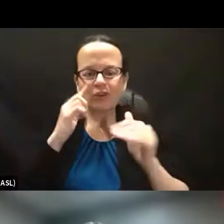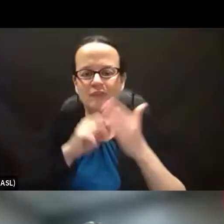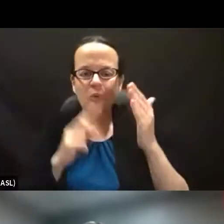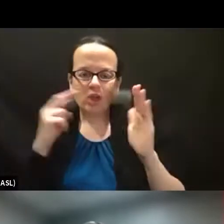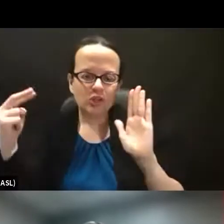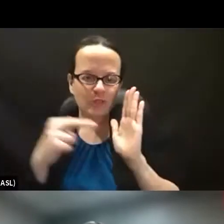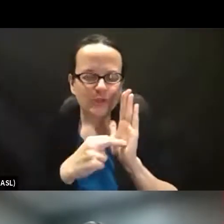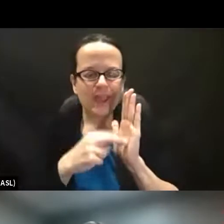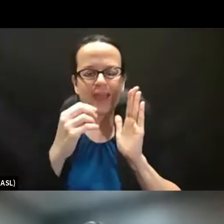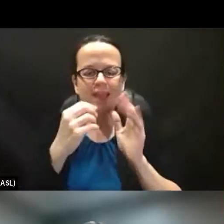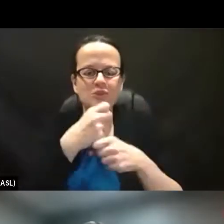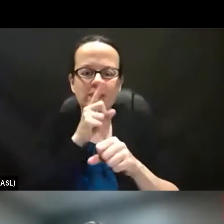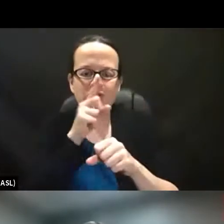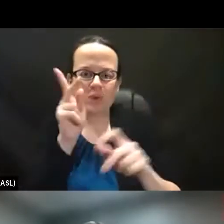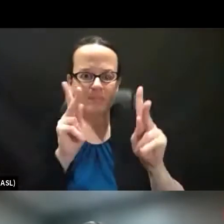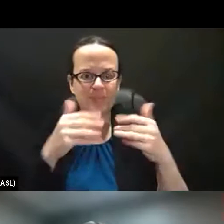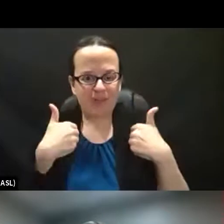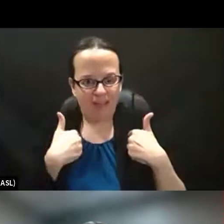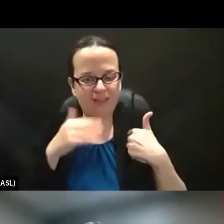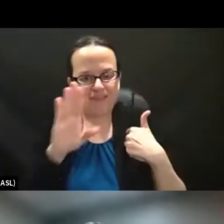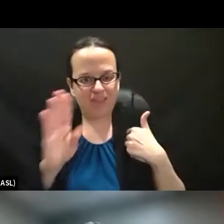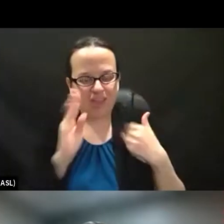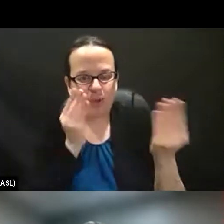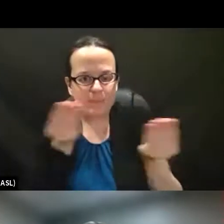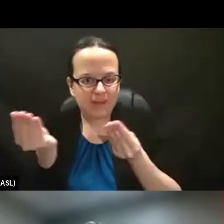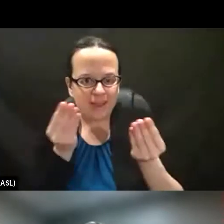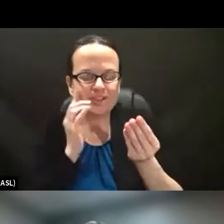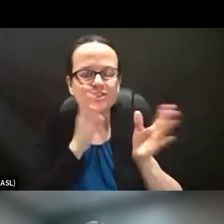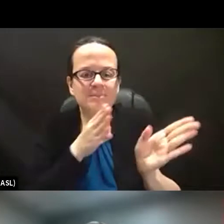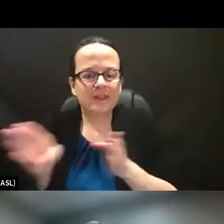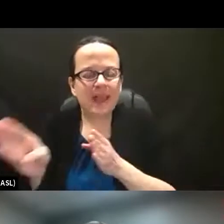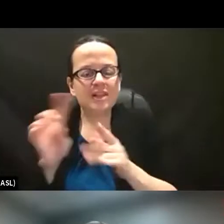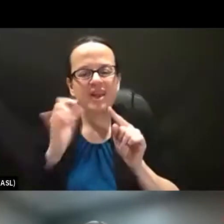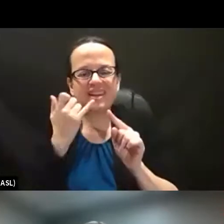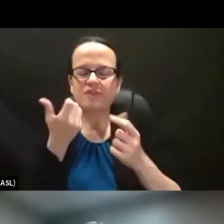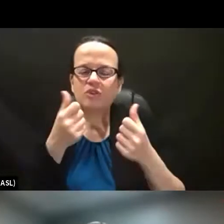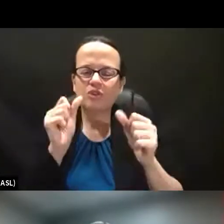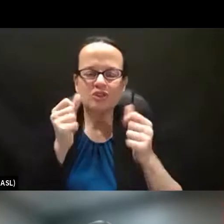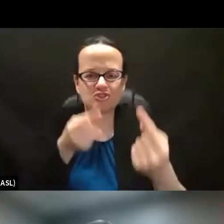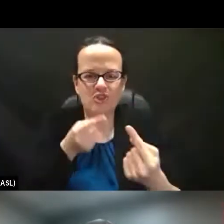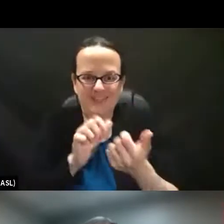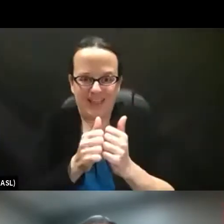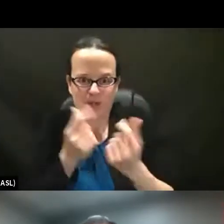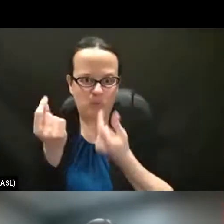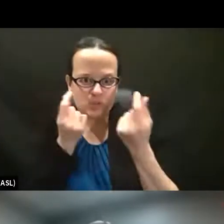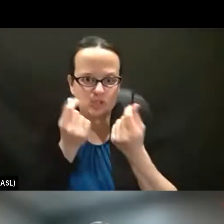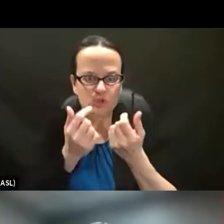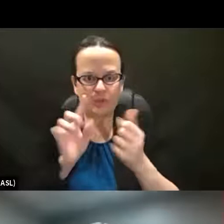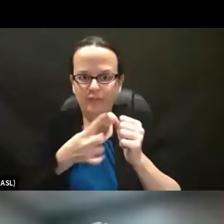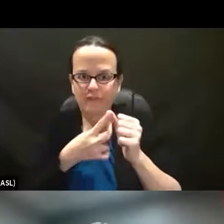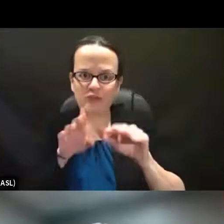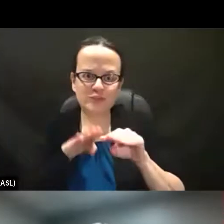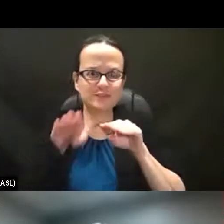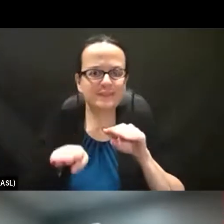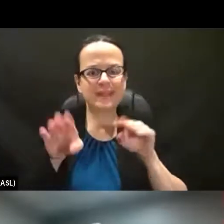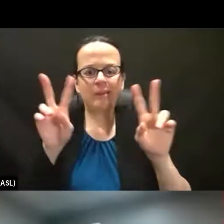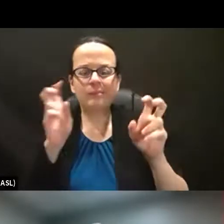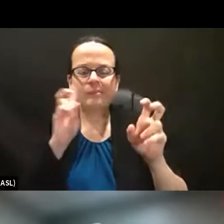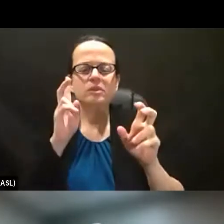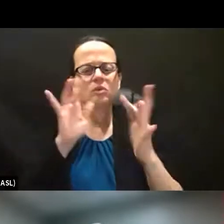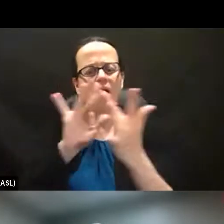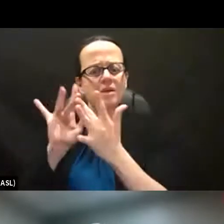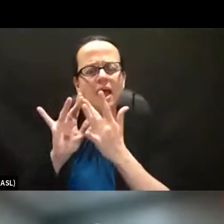Vicki Smith, CDSS-CCLD: and to ensure that people have their mitigation plans in order, but if you're struggling with figuring out how you start that first step, please don't hesitate to reach out to the local adult senior care regional office.